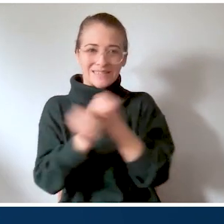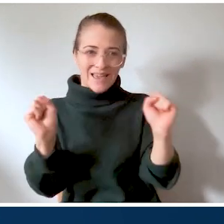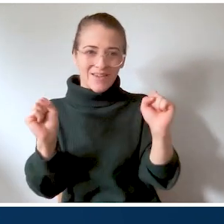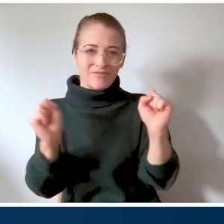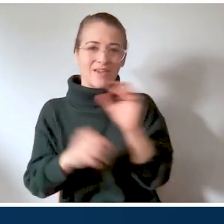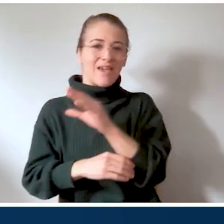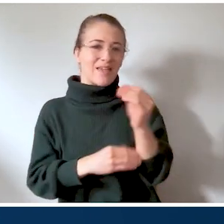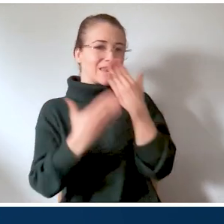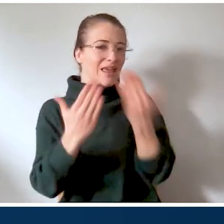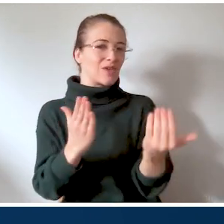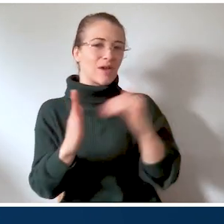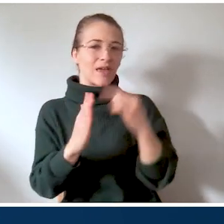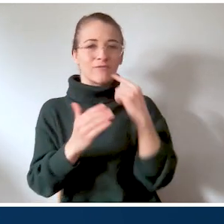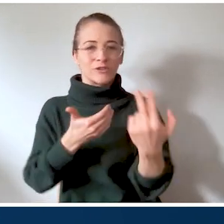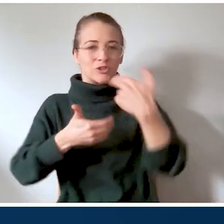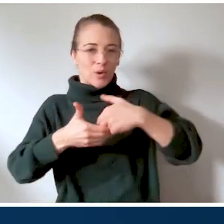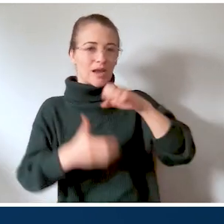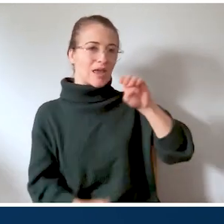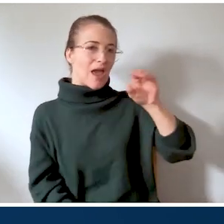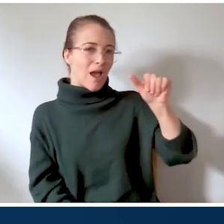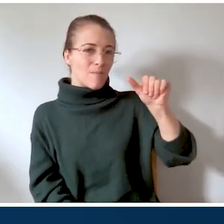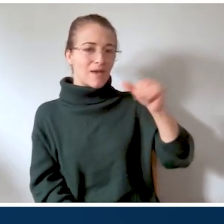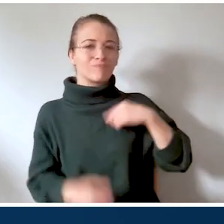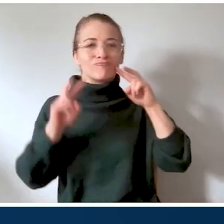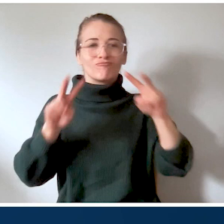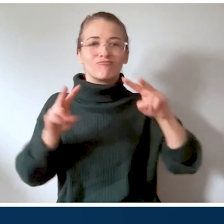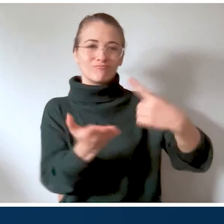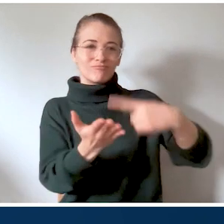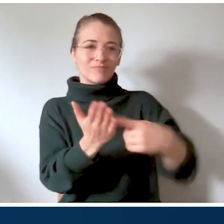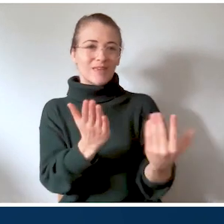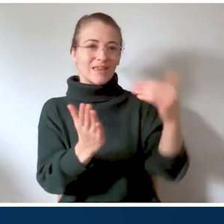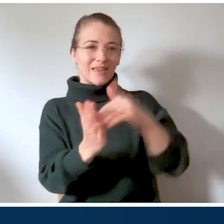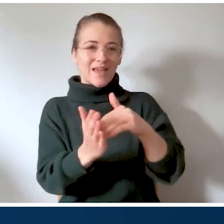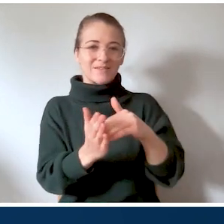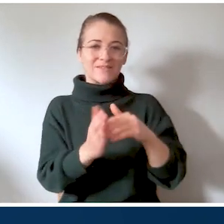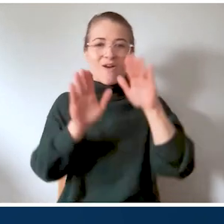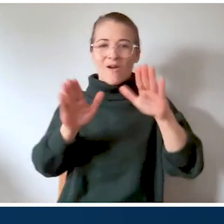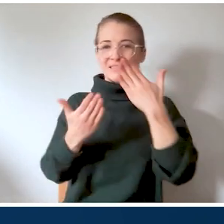And thank you again for joining us today, Emma. I look forward to talking to you again. Sounds great. Thank you, Katrin.